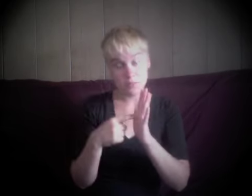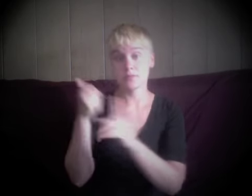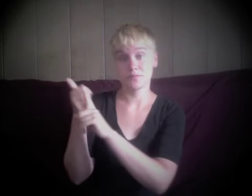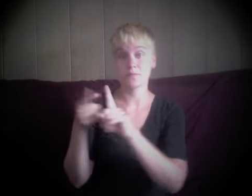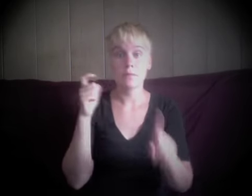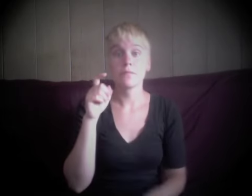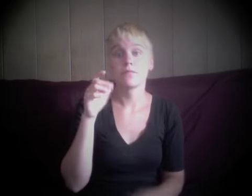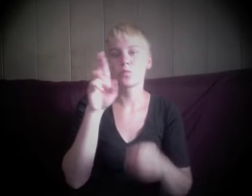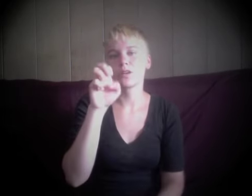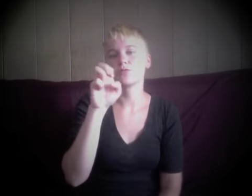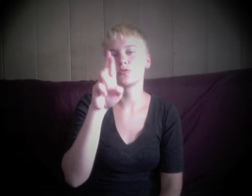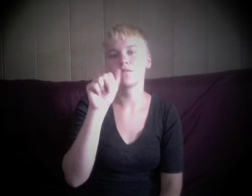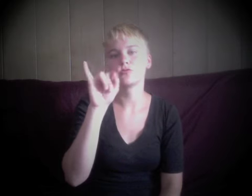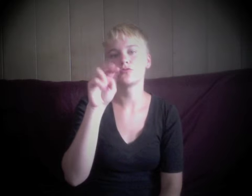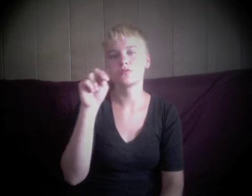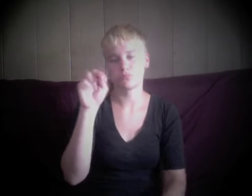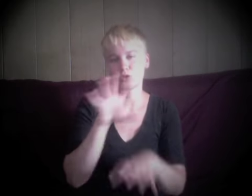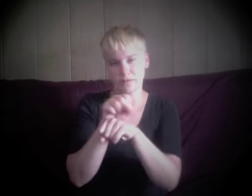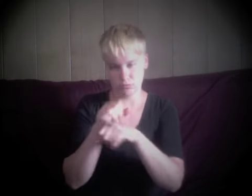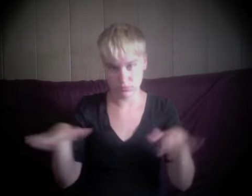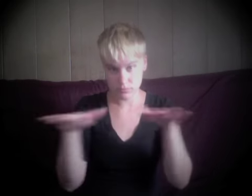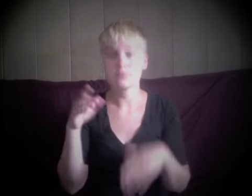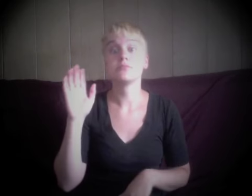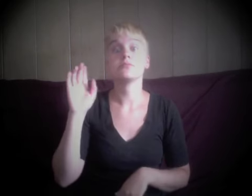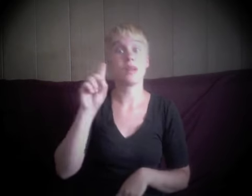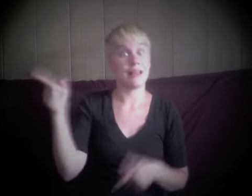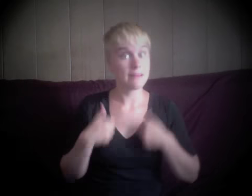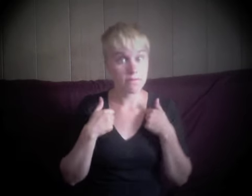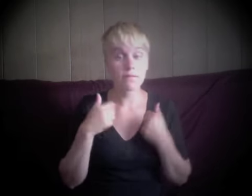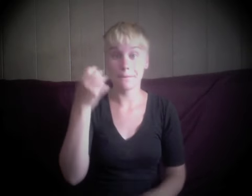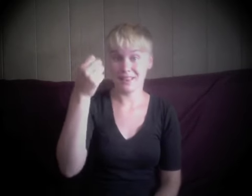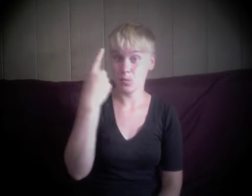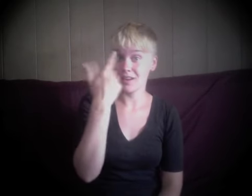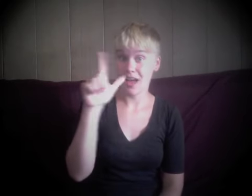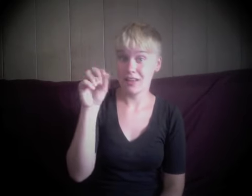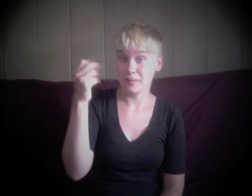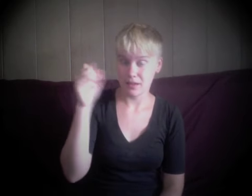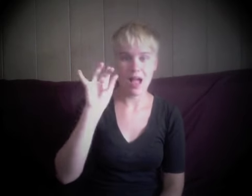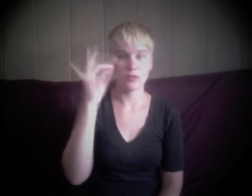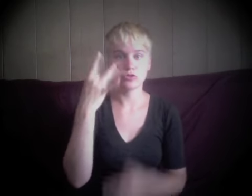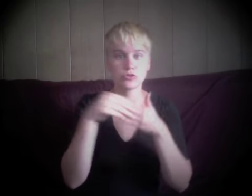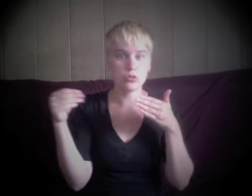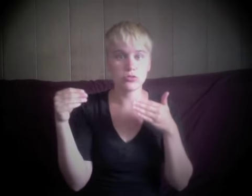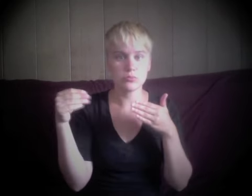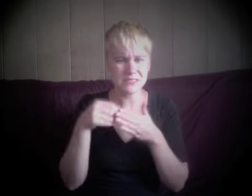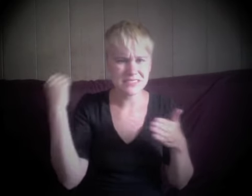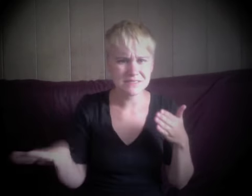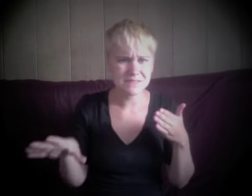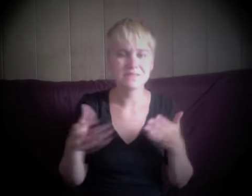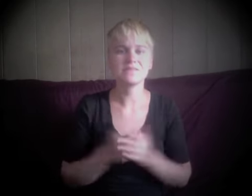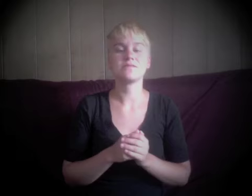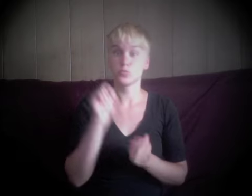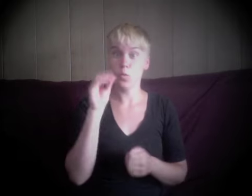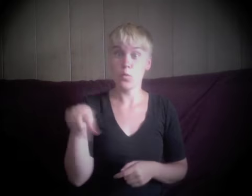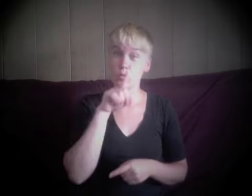For example, the reservation where her people are from's milk costs $8 a gallon. If you truly cared,